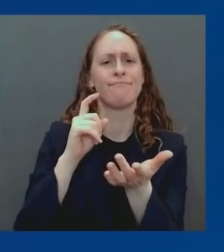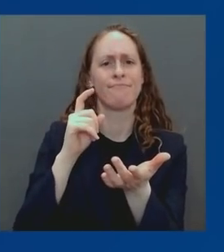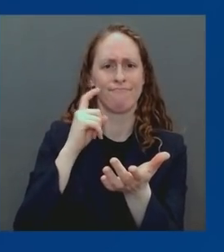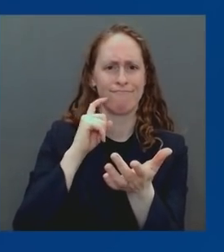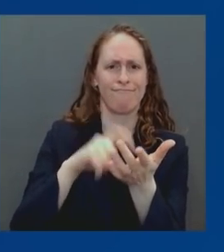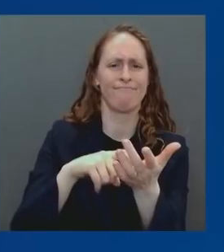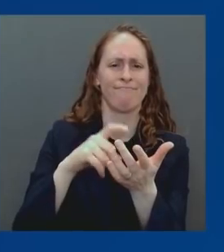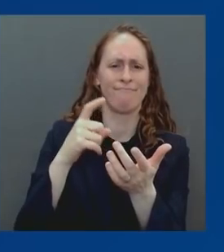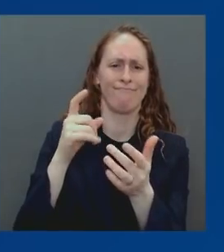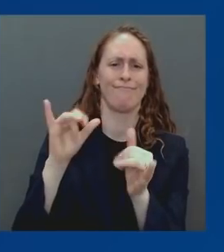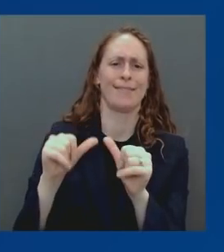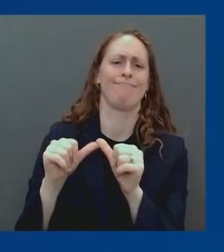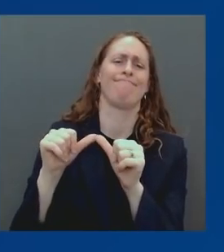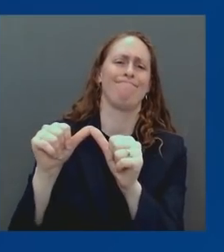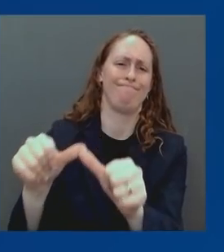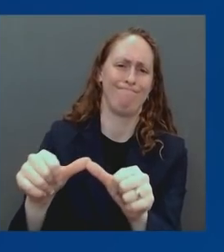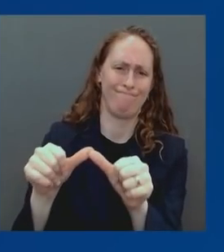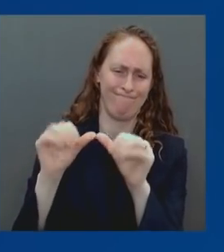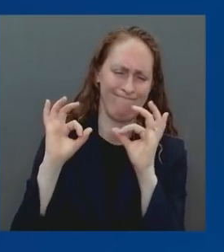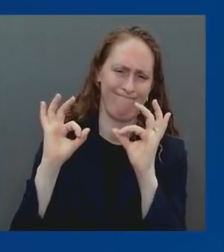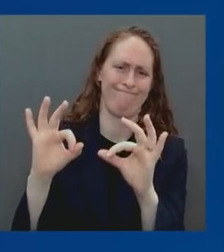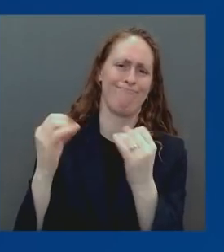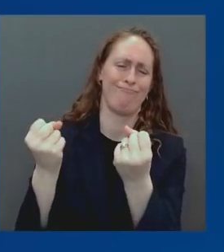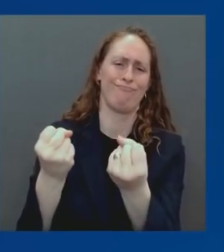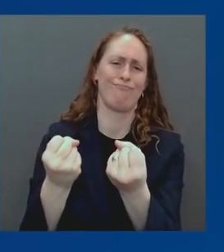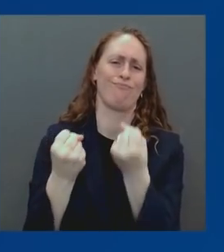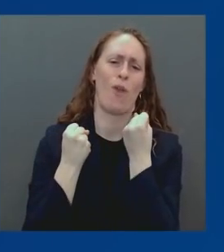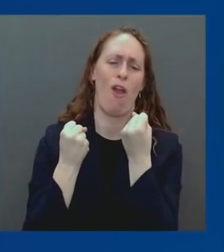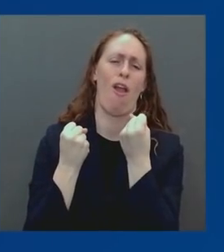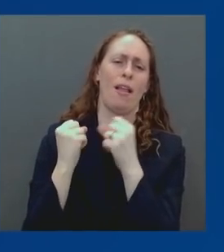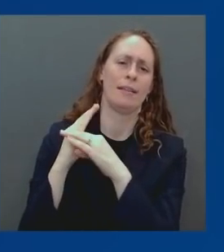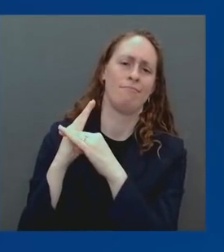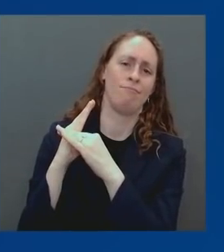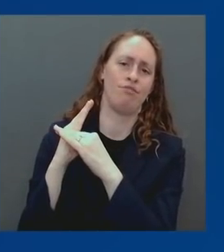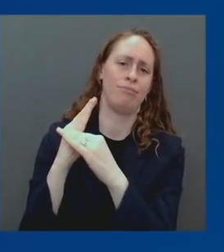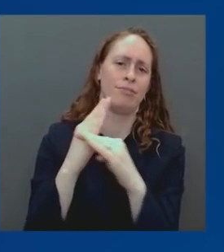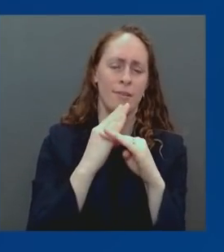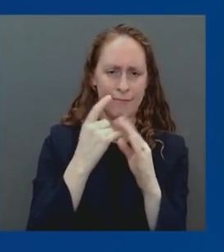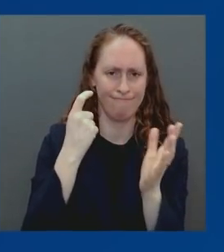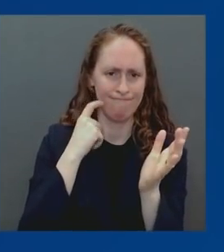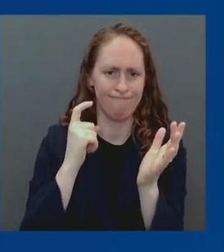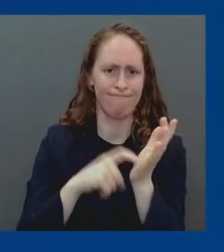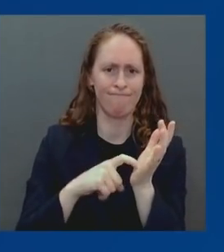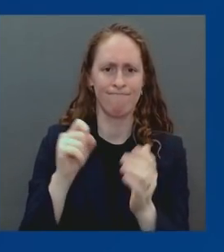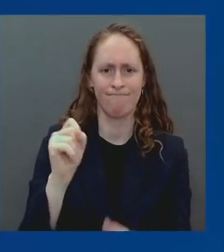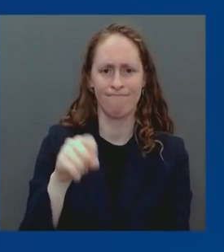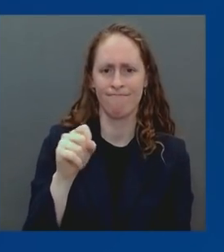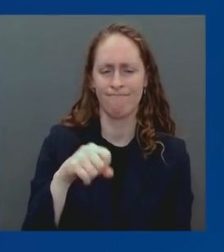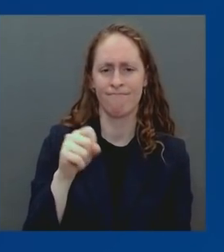why it is so important for optimal protection to get boosted. Mr. Zients: Dr. Walensky?